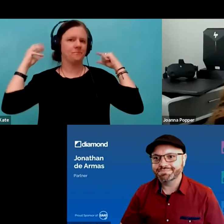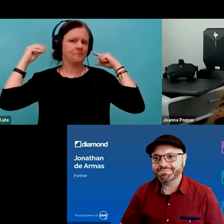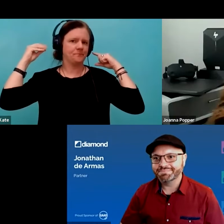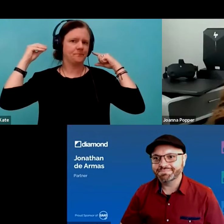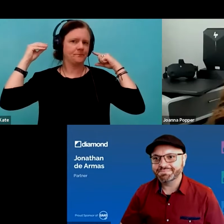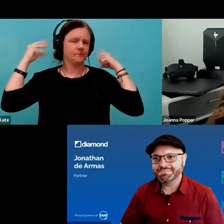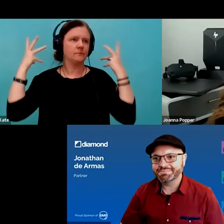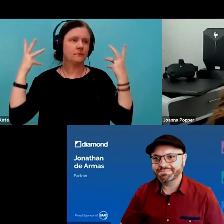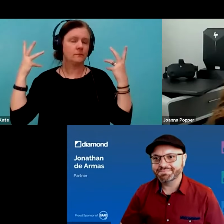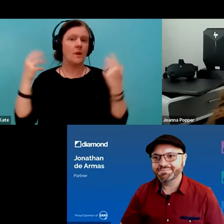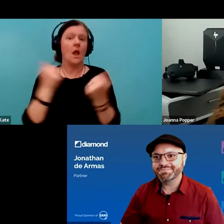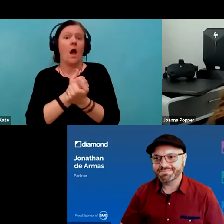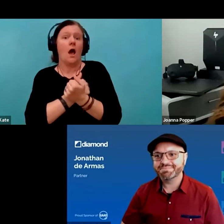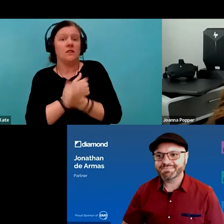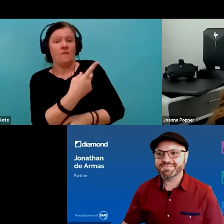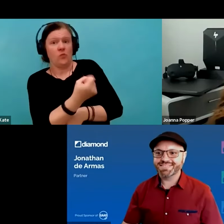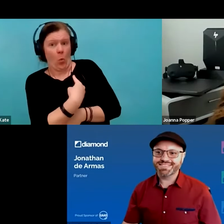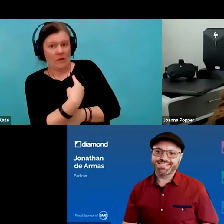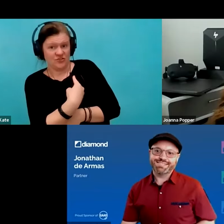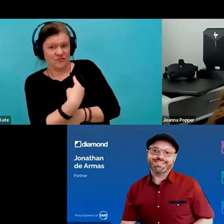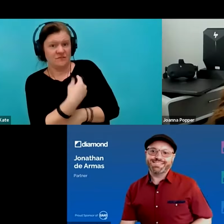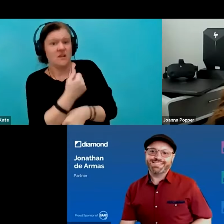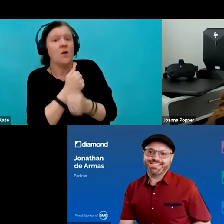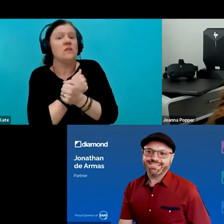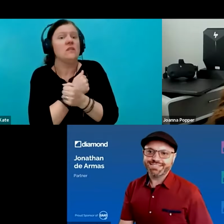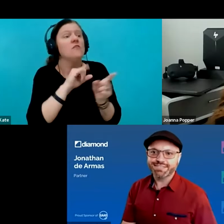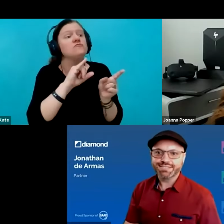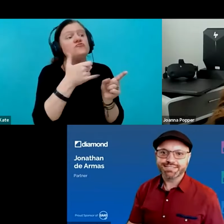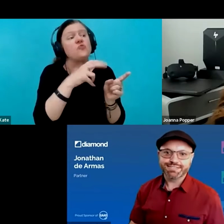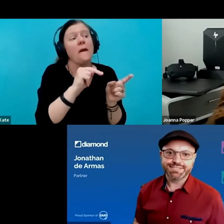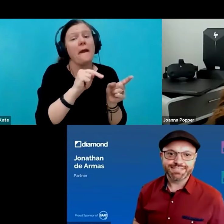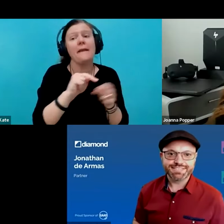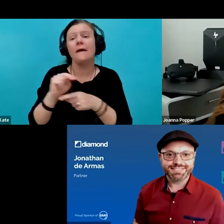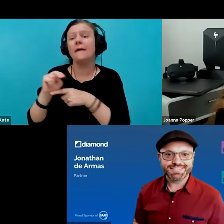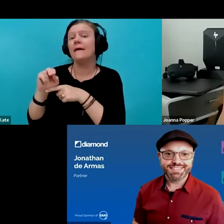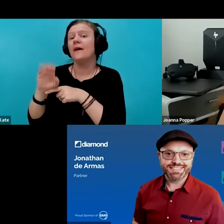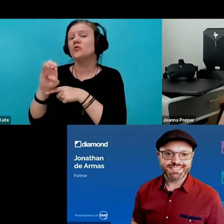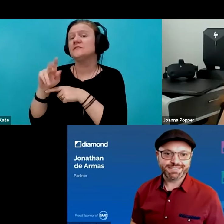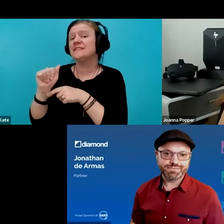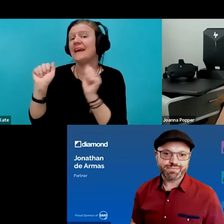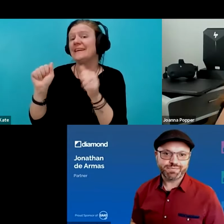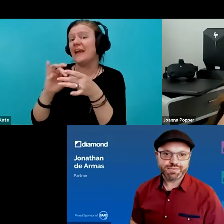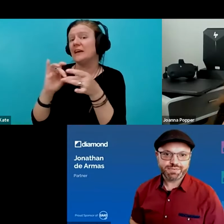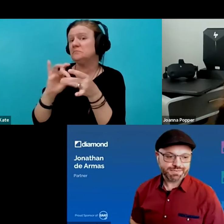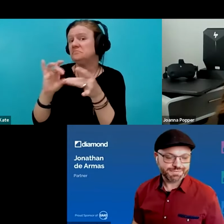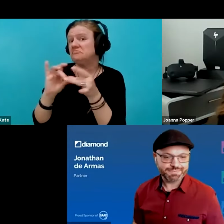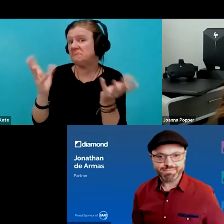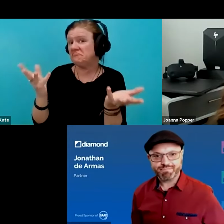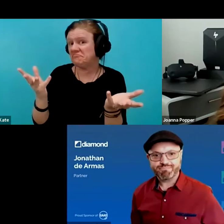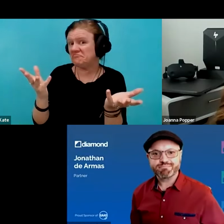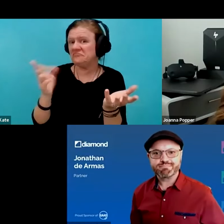Chadwick Turner: Loved the question would love to hear what Joanna And Christina can actually say about it. I know that you're probably you've we've all gone through our